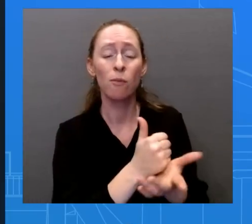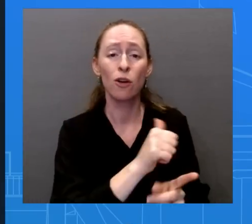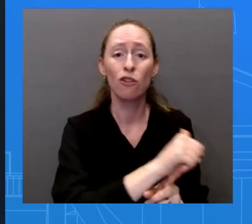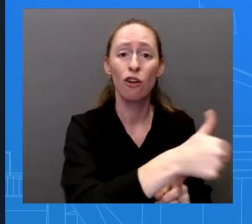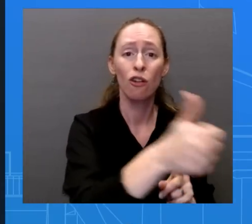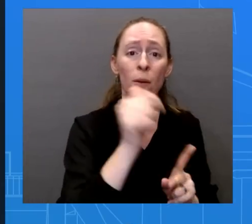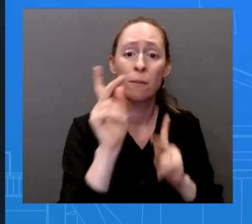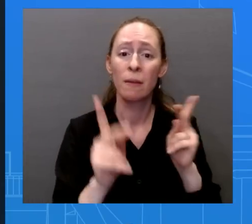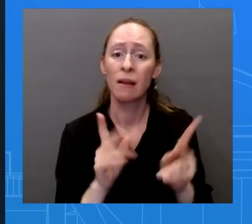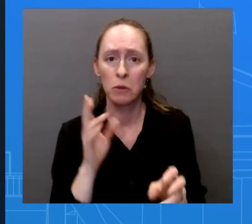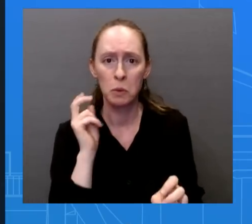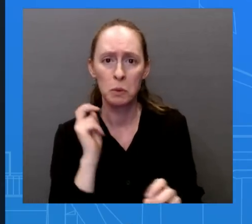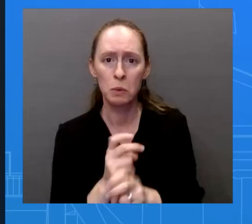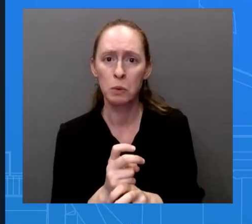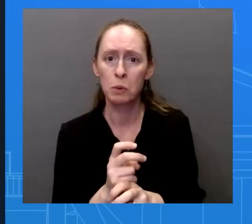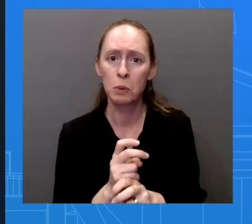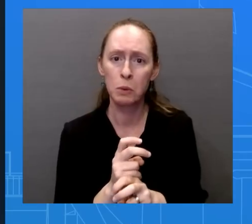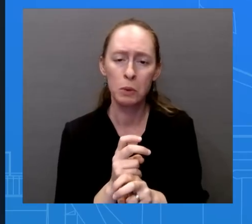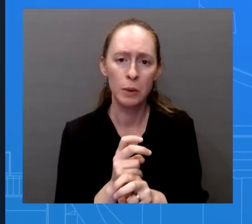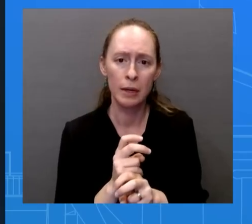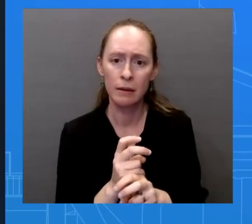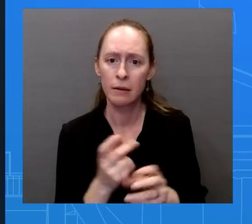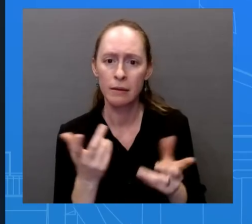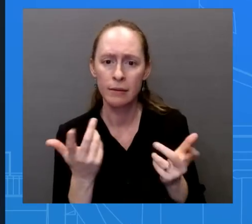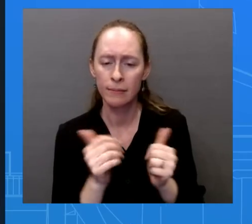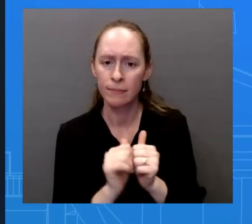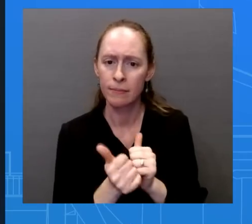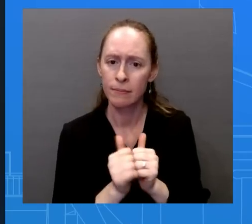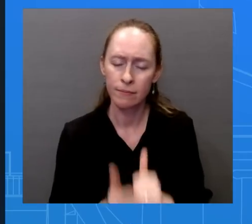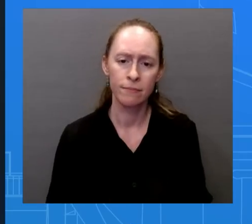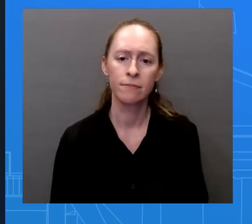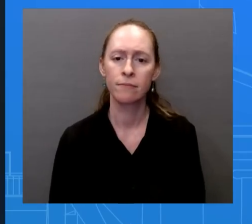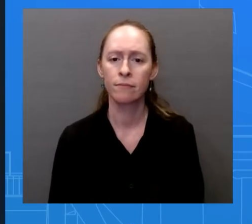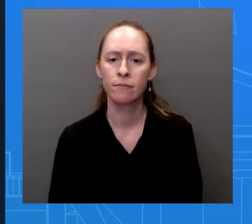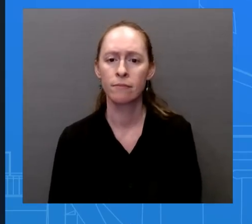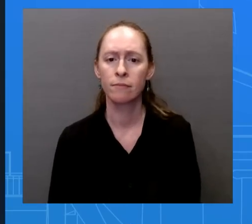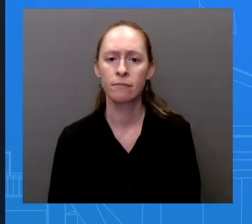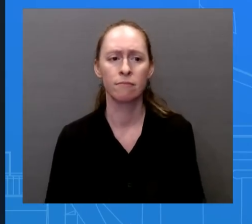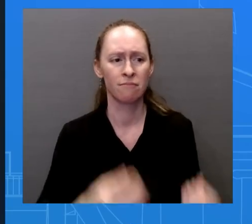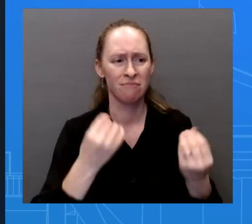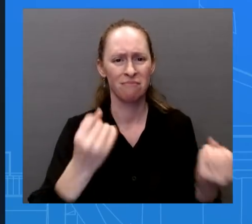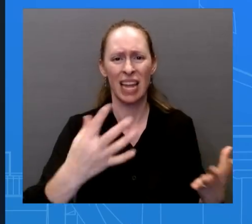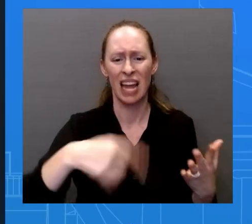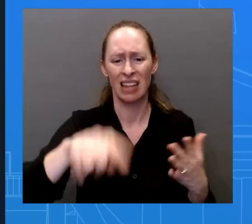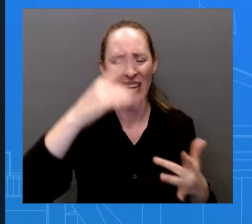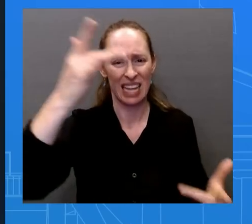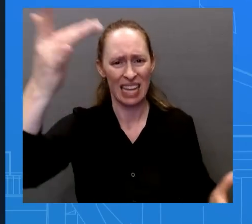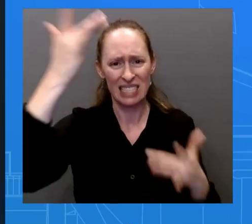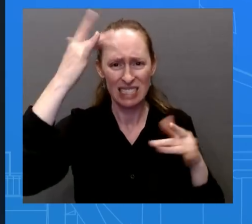which has now become a major issue in the country. Our highest priority is ensuring that vital humanitarian